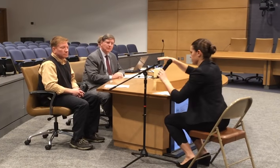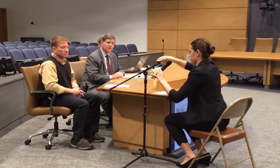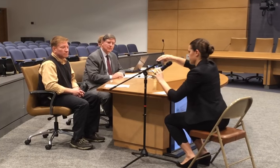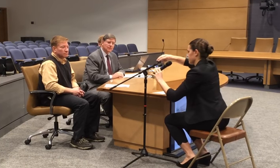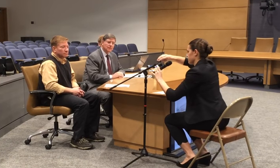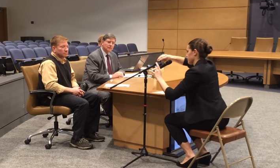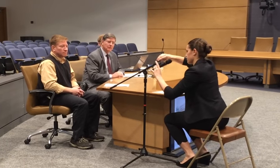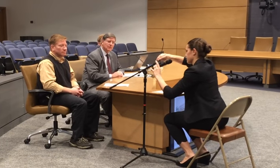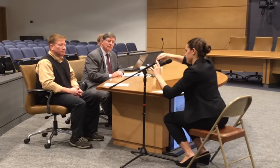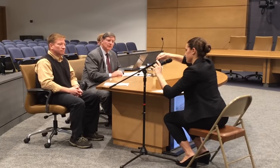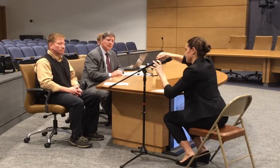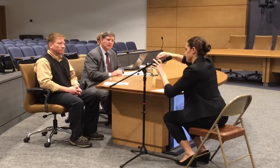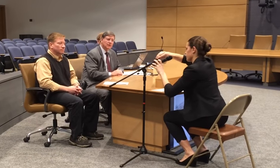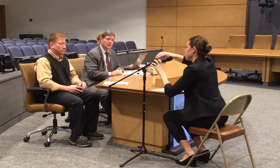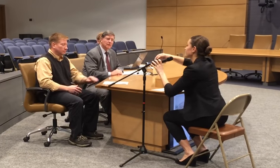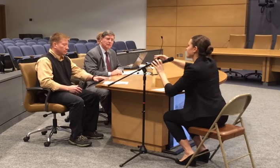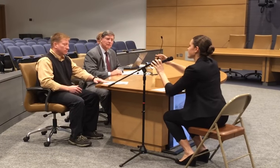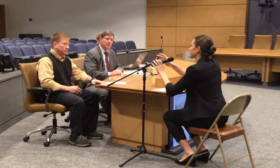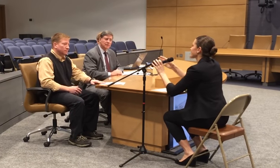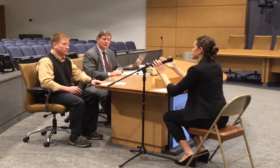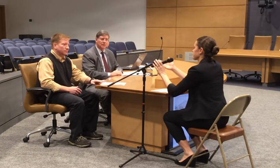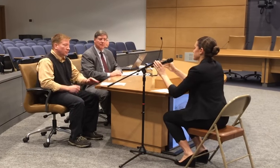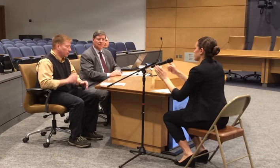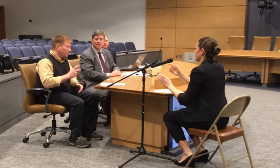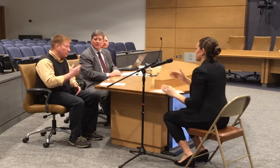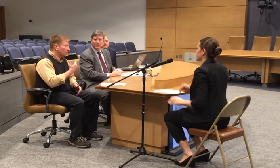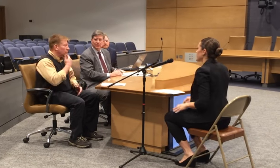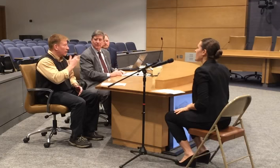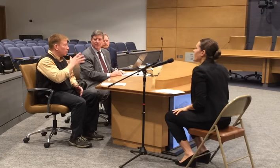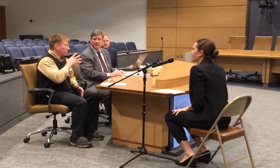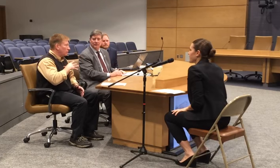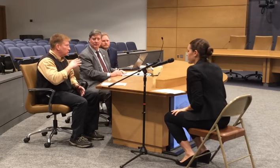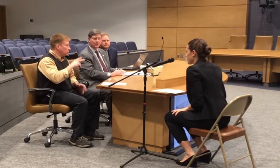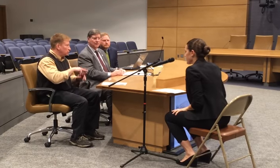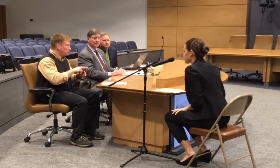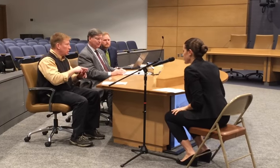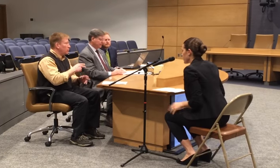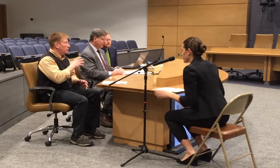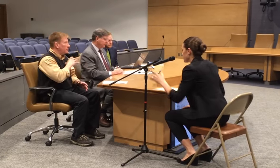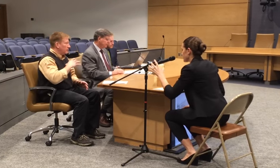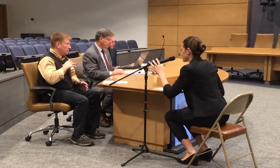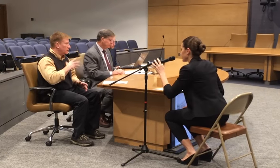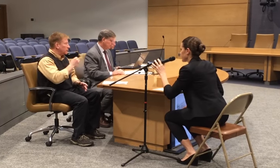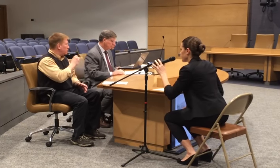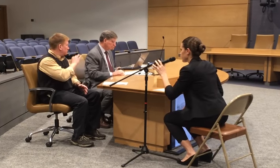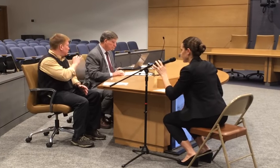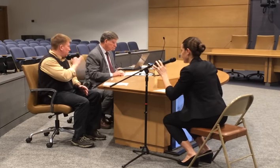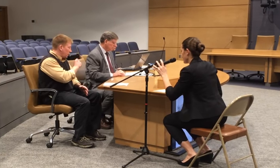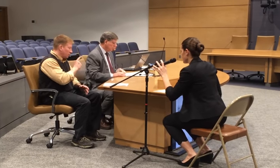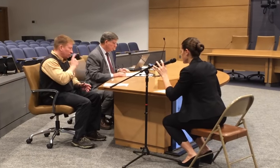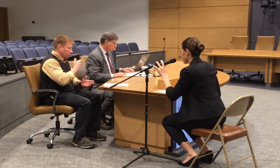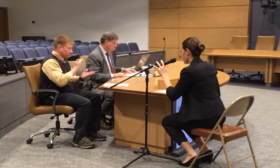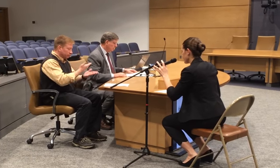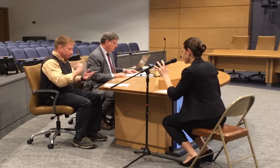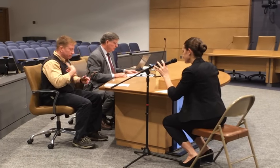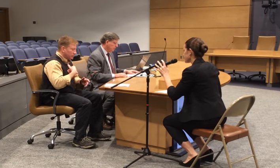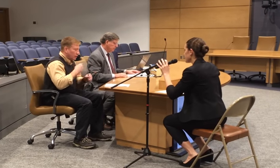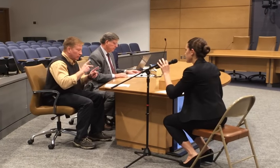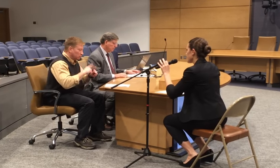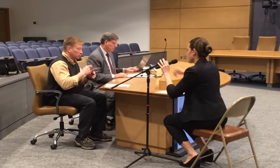Herman: Madame Chair and Members of the Committee and Executive Director,